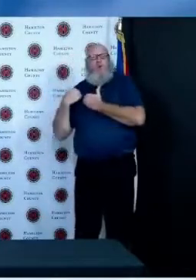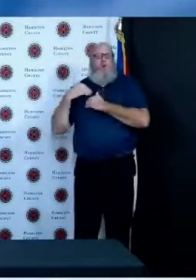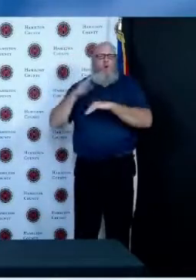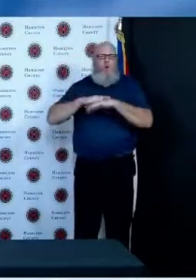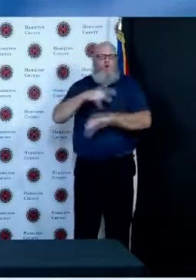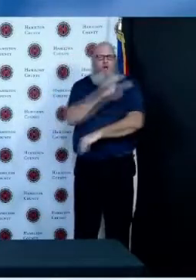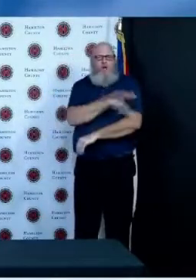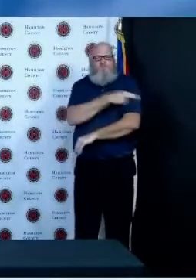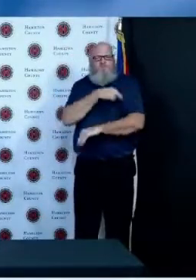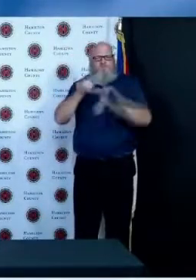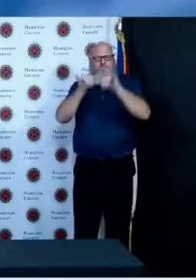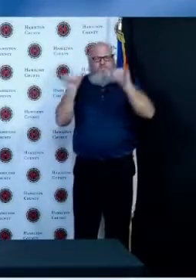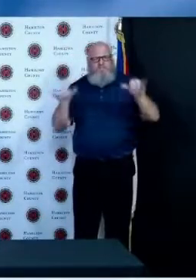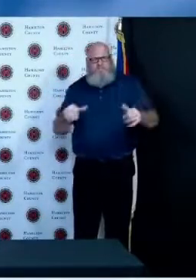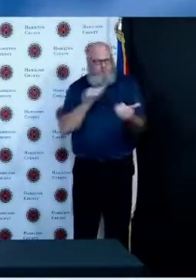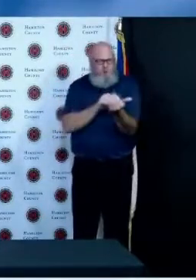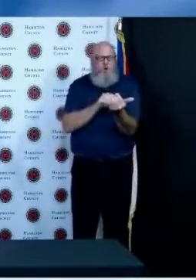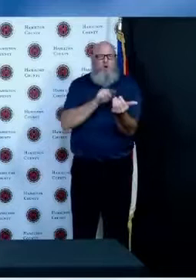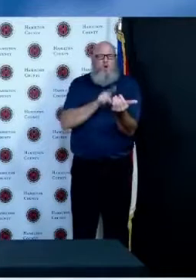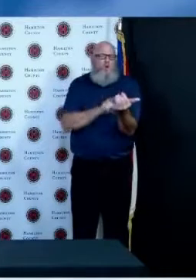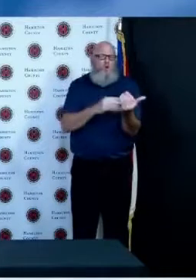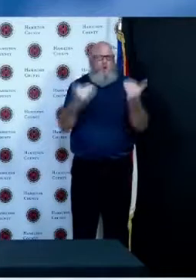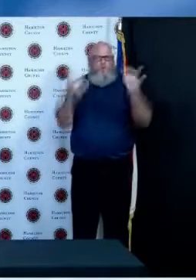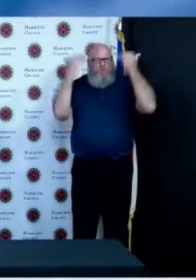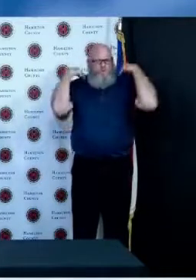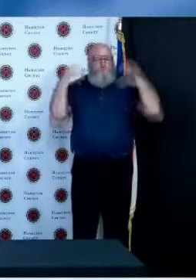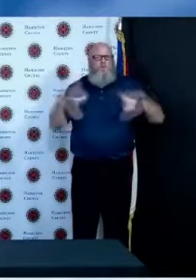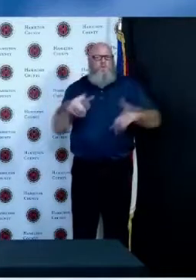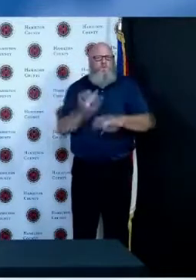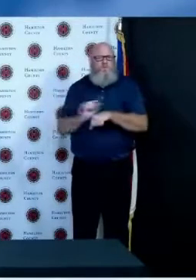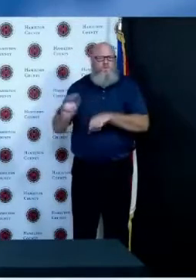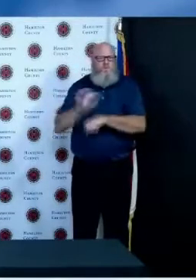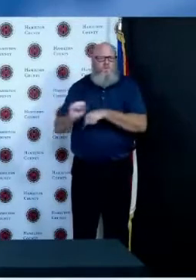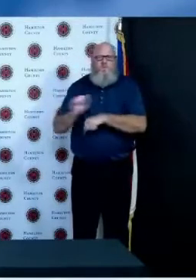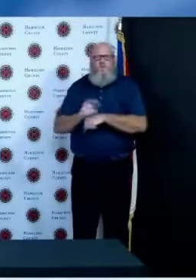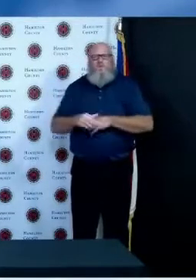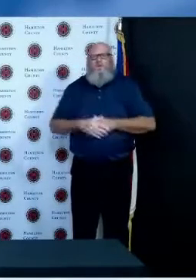units the same thing is happening we've not seen any decreases over the last month there are about